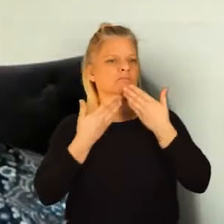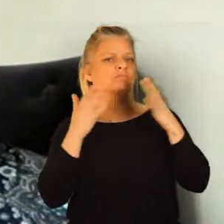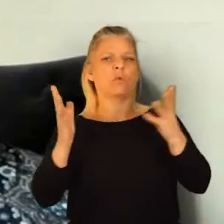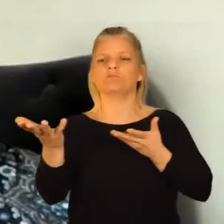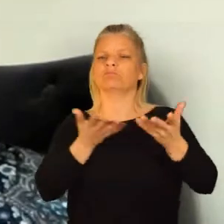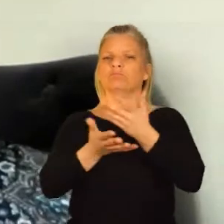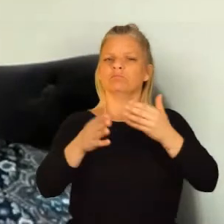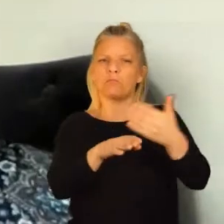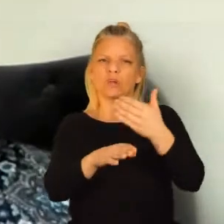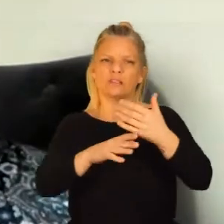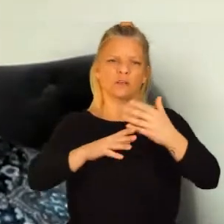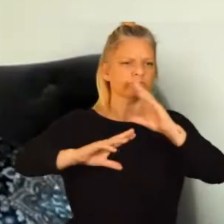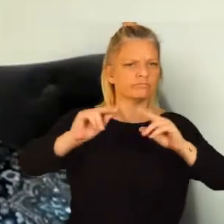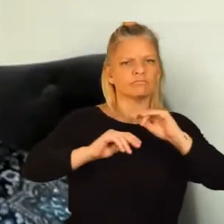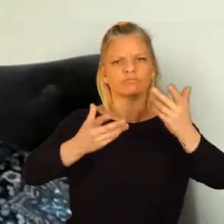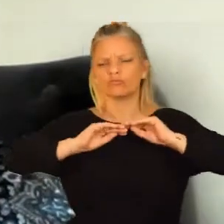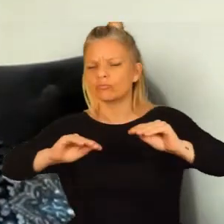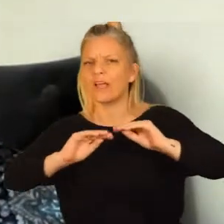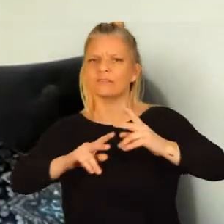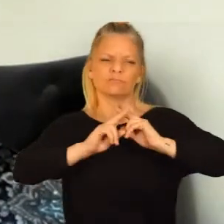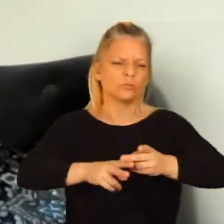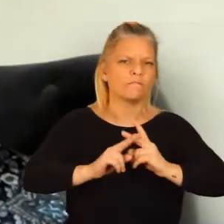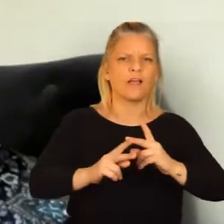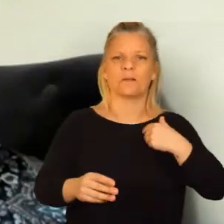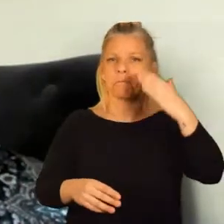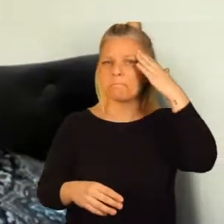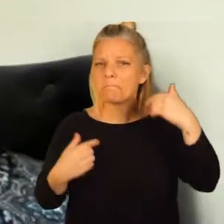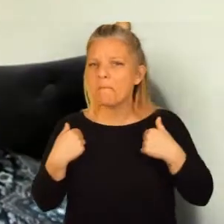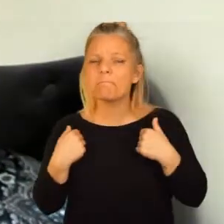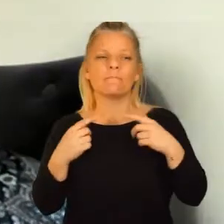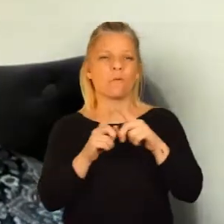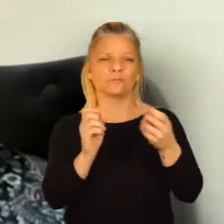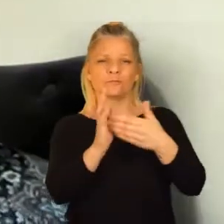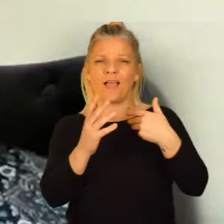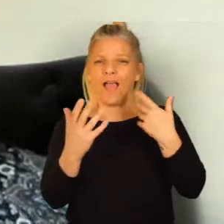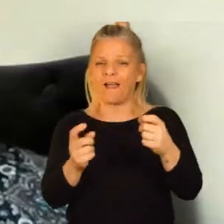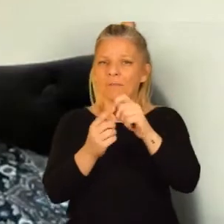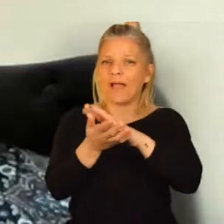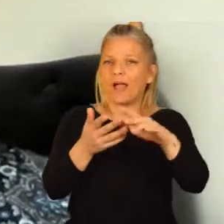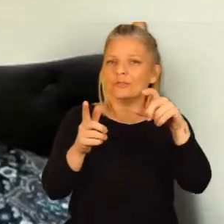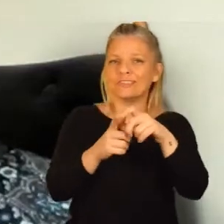I am an open dialogue practitioner and trainer and a supervisor a mum